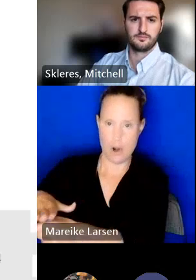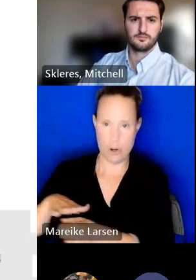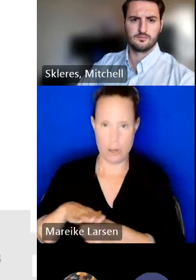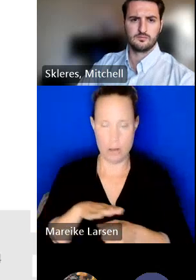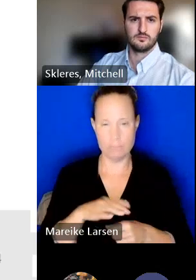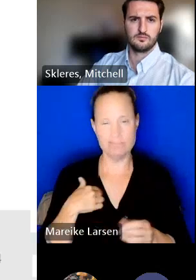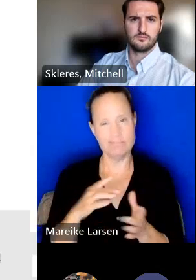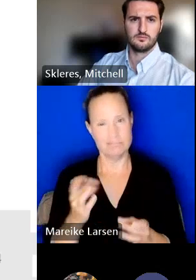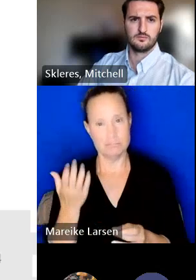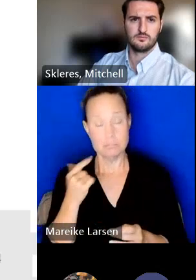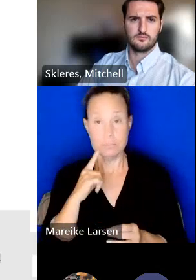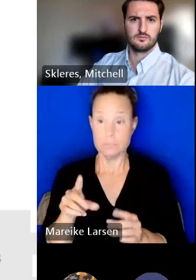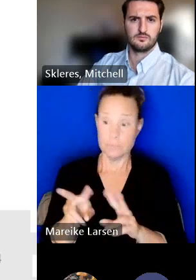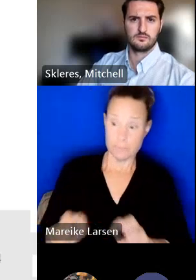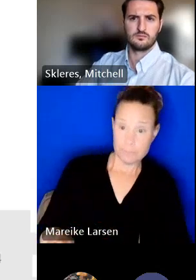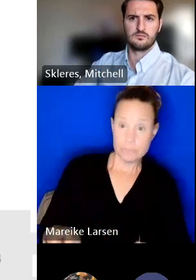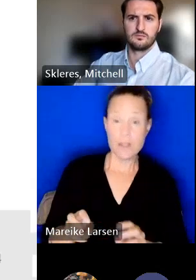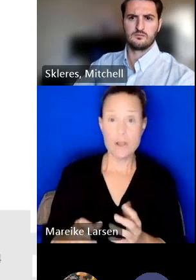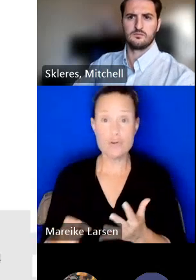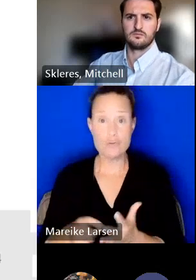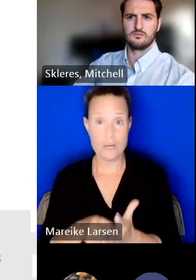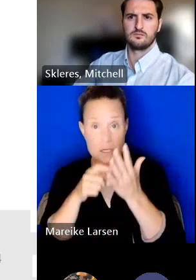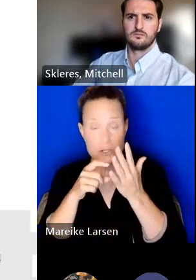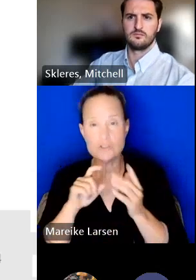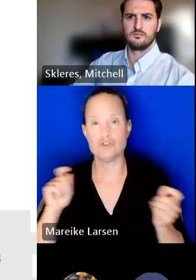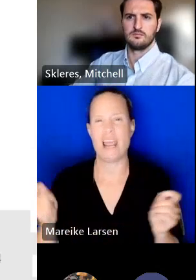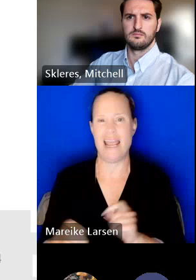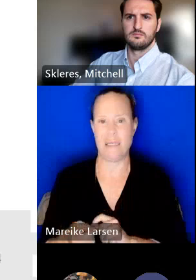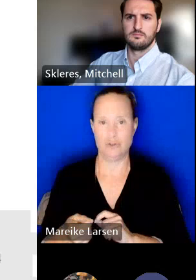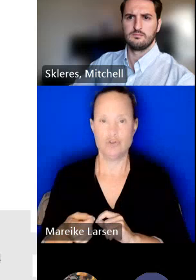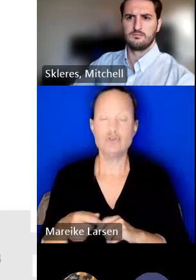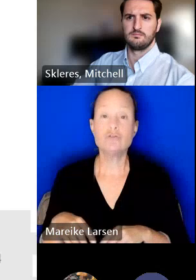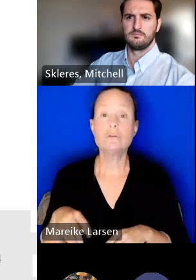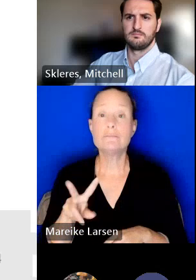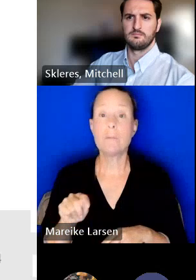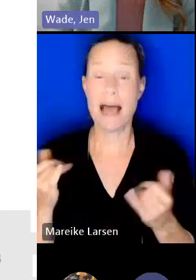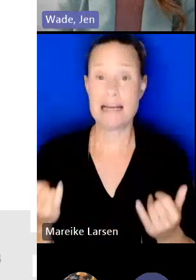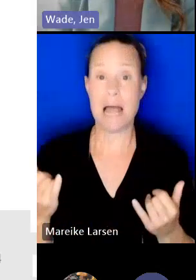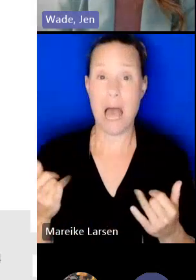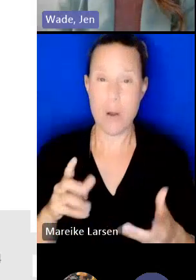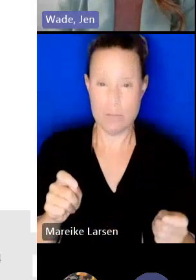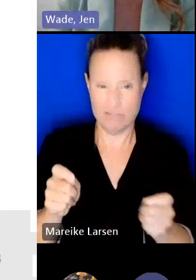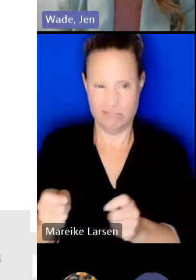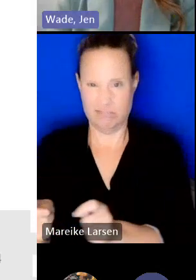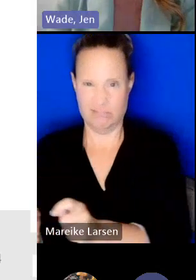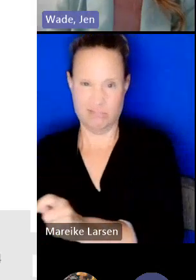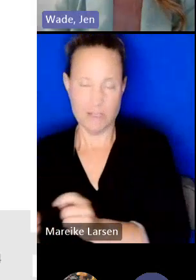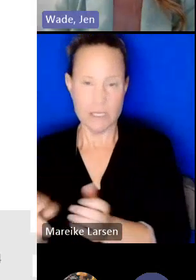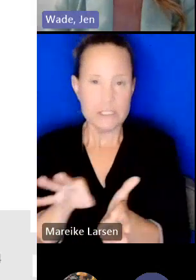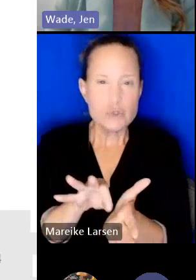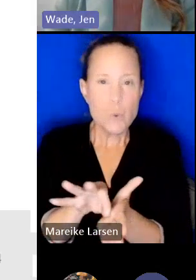As I mentioned earlier, the evaluation criteria has changed with this policy notice. So Vermont is now updating and revising